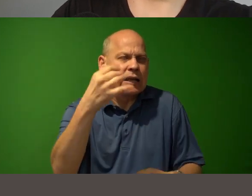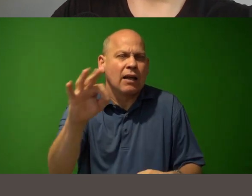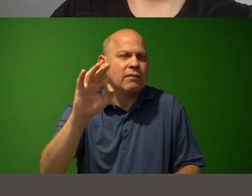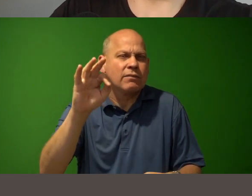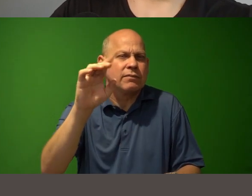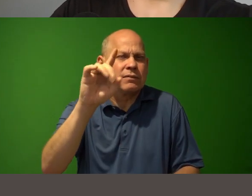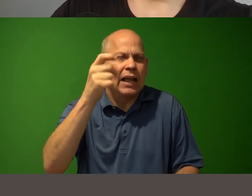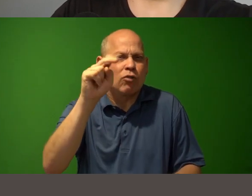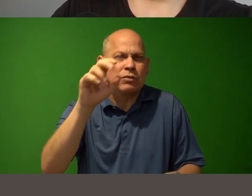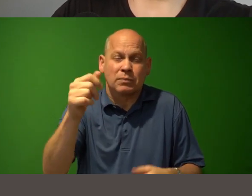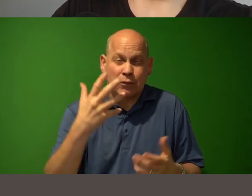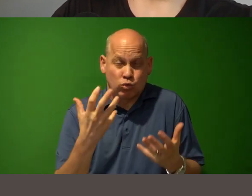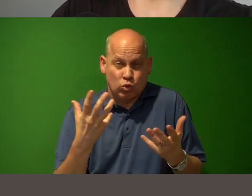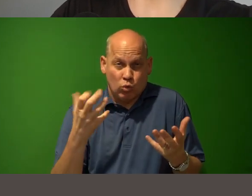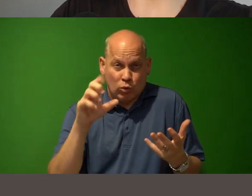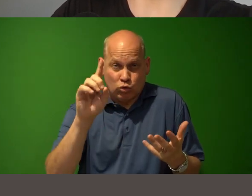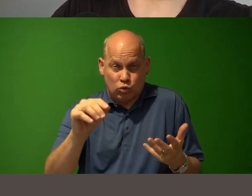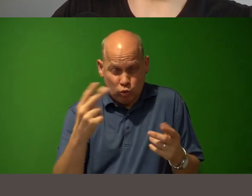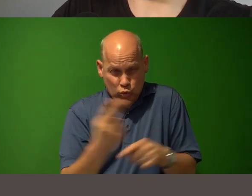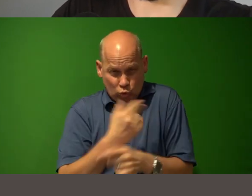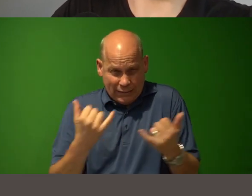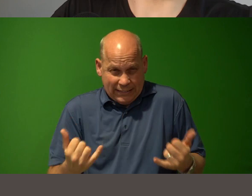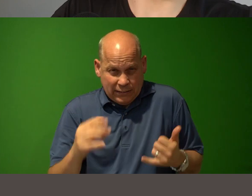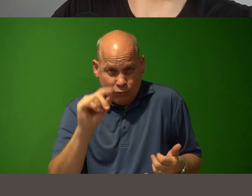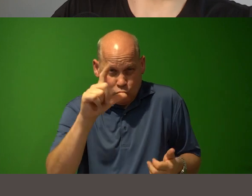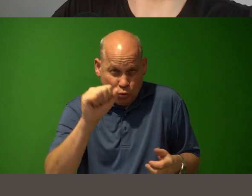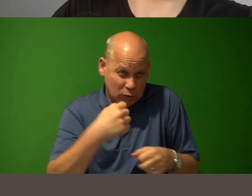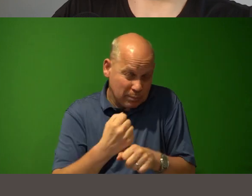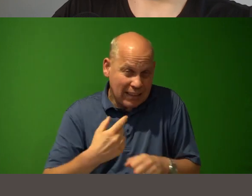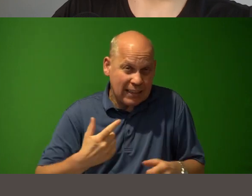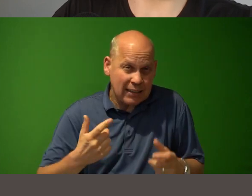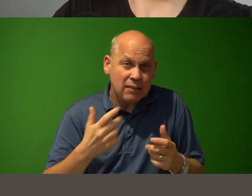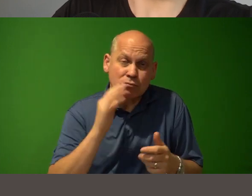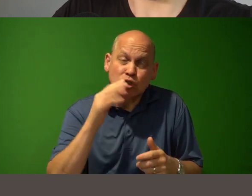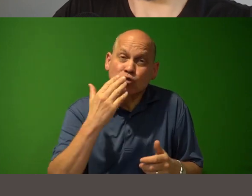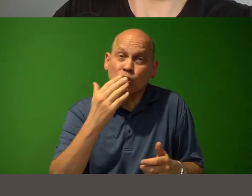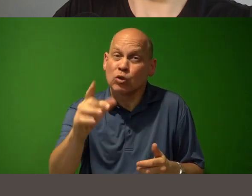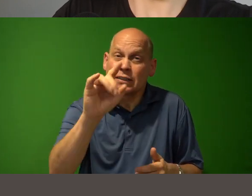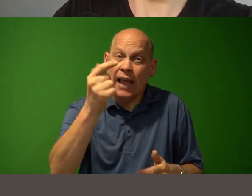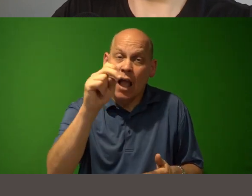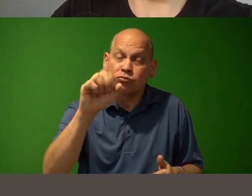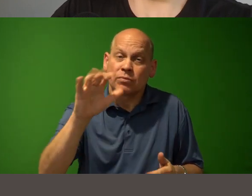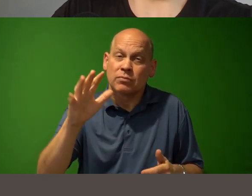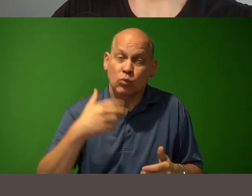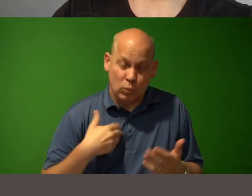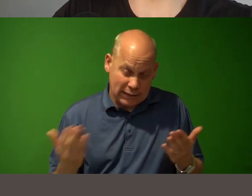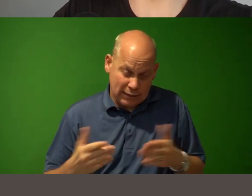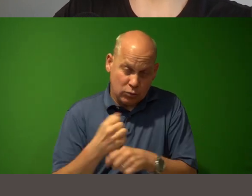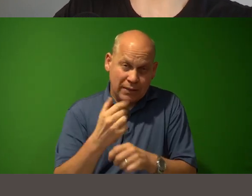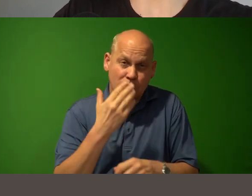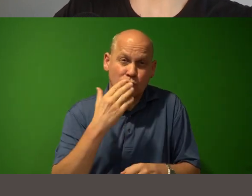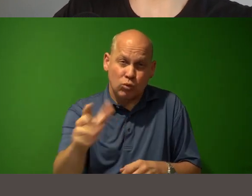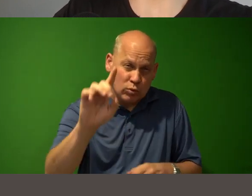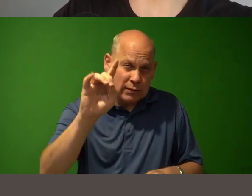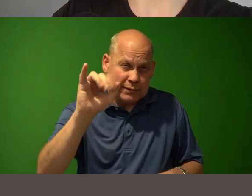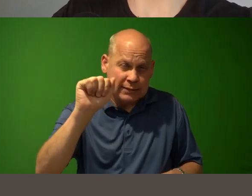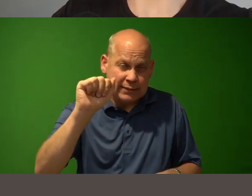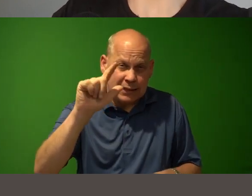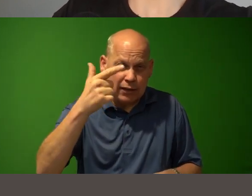So that's the kind of thing we want to do here use existing tools to help us make pretty good diagrams. Again, we're here to make good diagrams, not